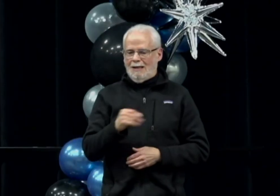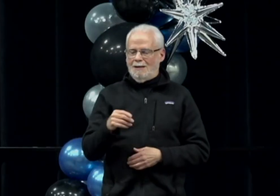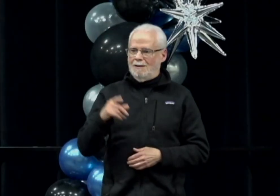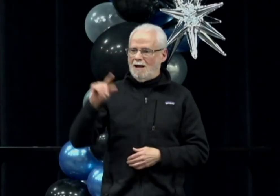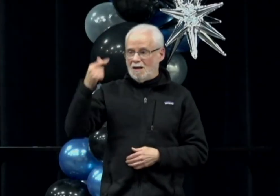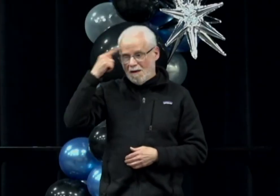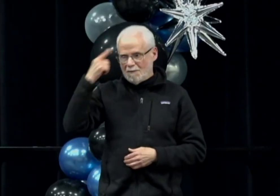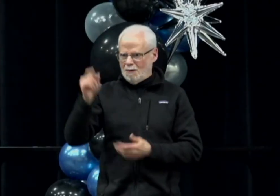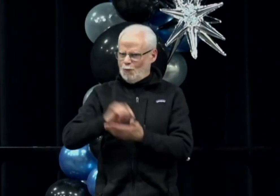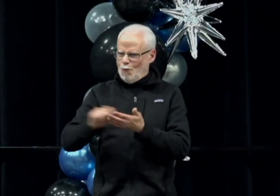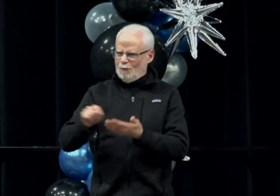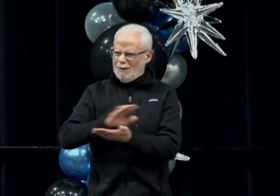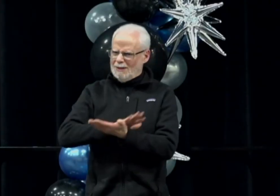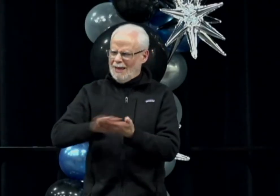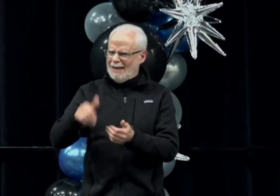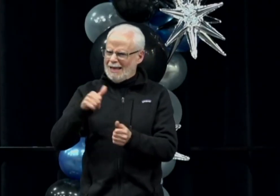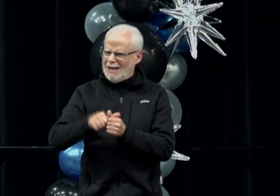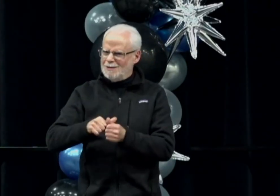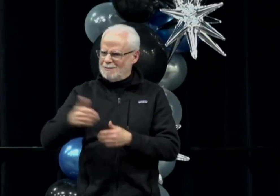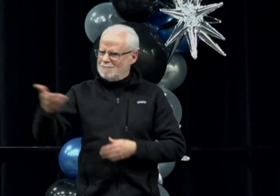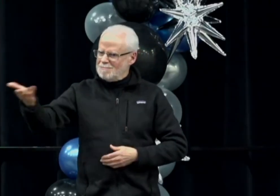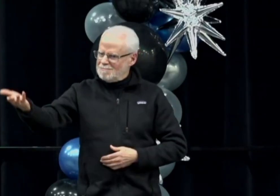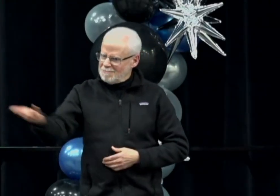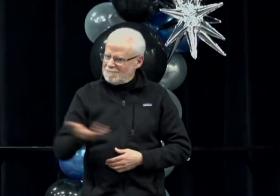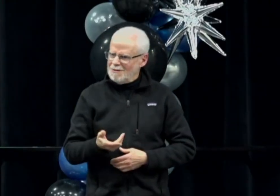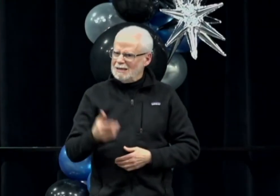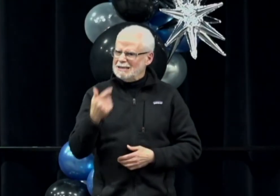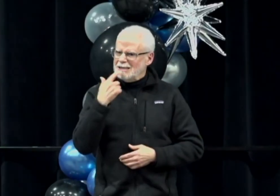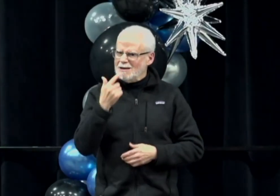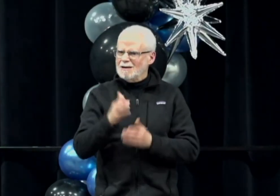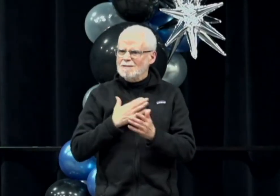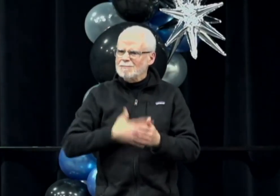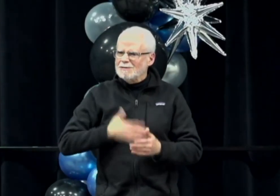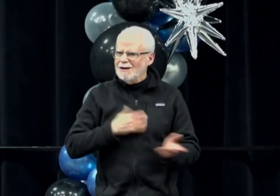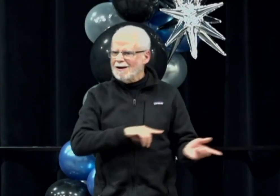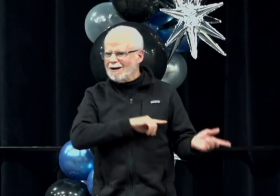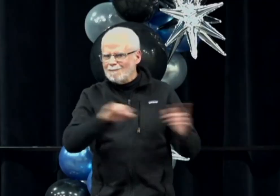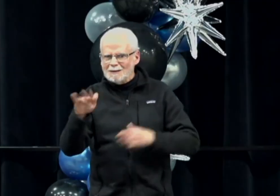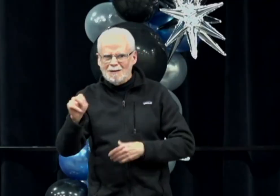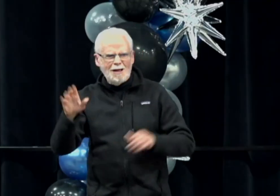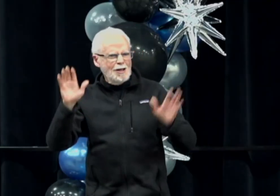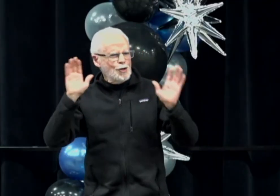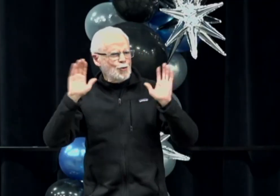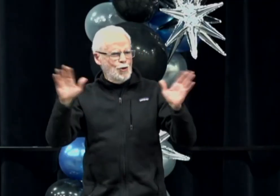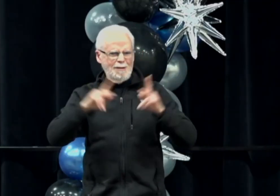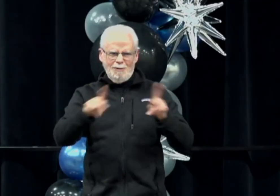told the Governor that I would be coming to St. Paul for a job interview. The Governor